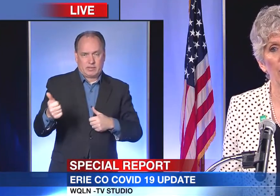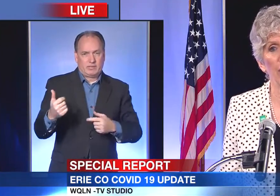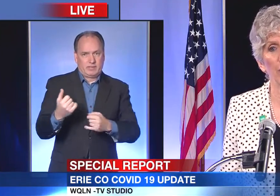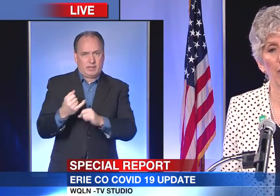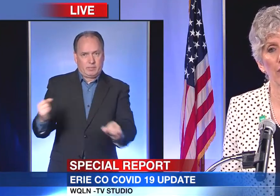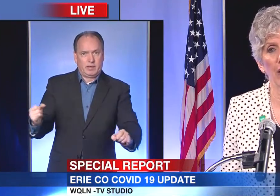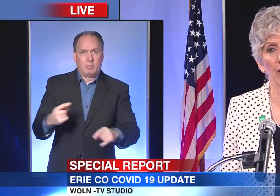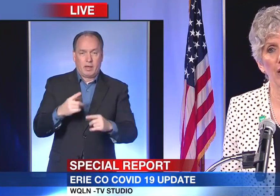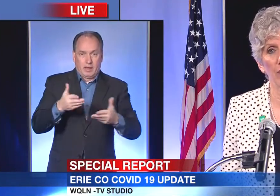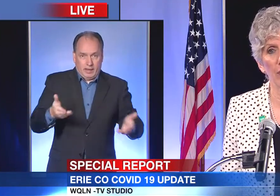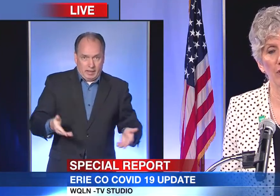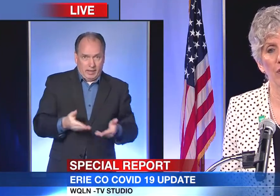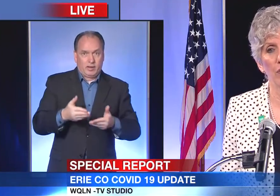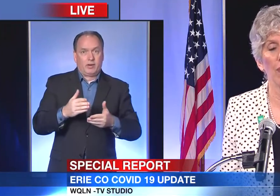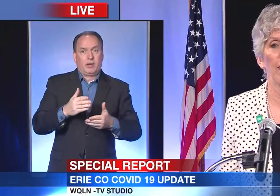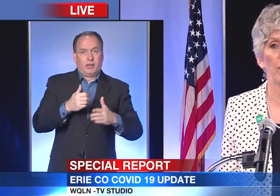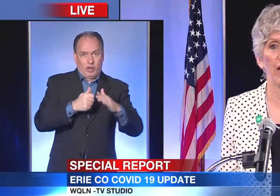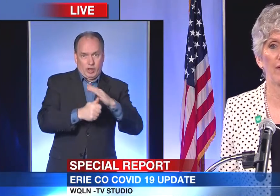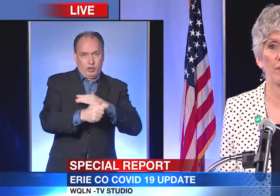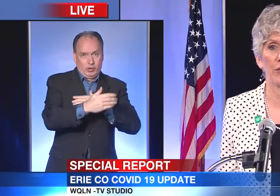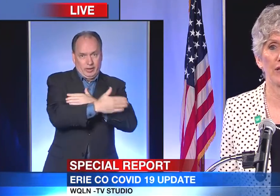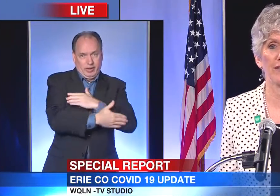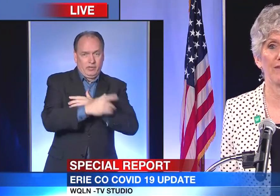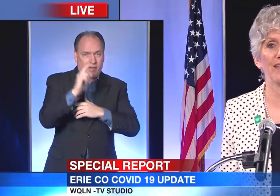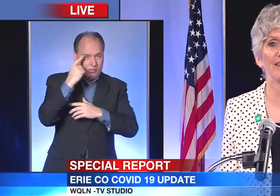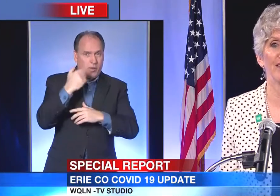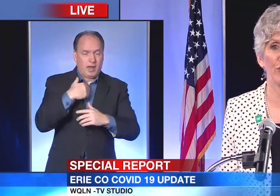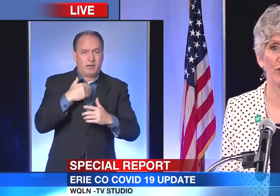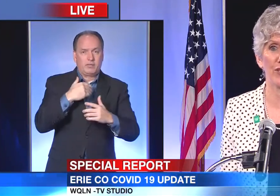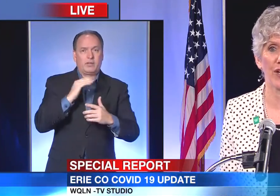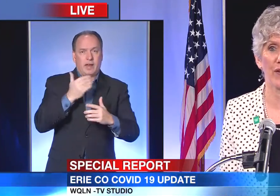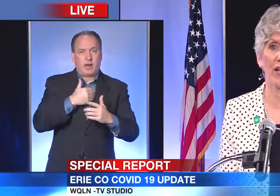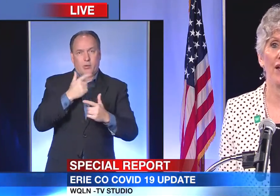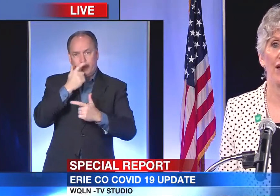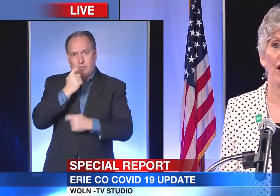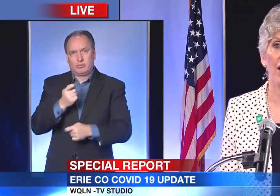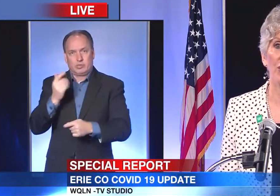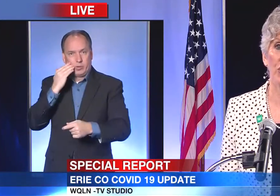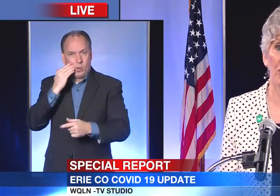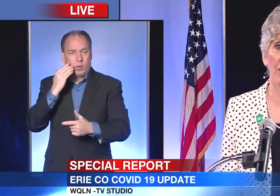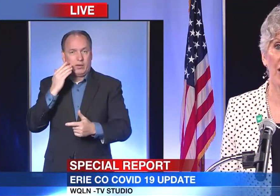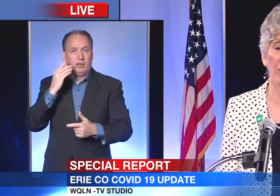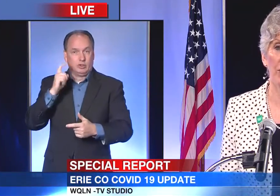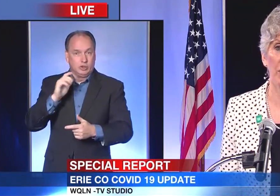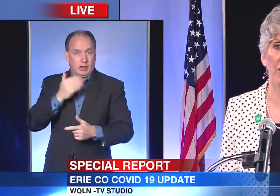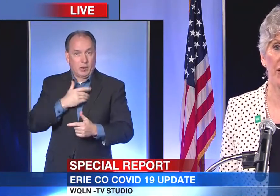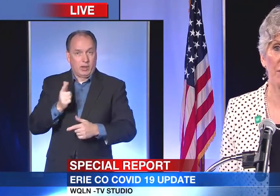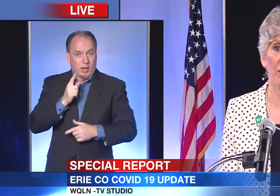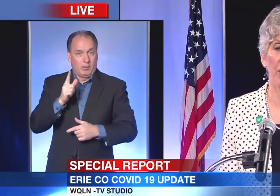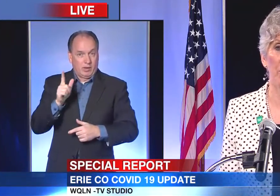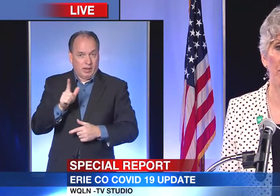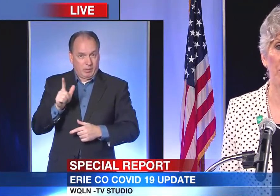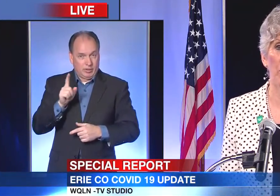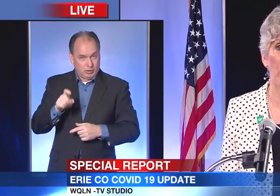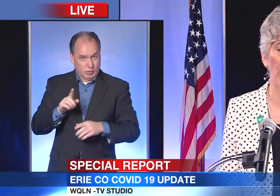I WOULD SAY THE VAST MAJORITY OF COUNTIES IBRAIRS ARE A SEPARATE ENTITY. HERE IN ERIE COUNTY, THEY ARE